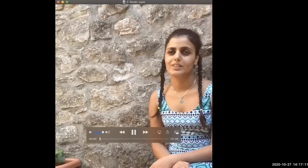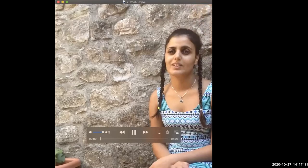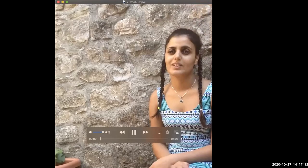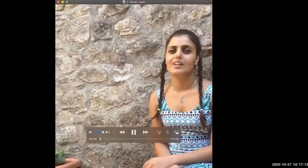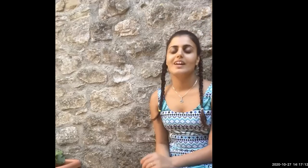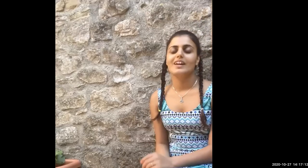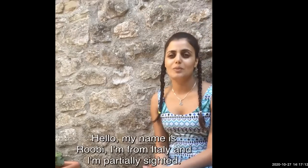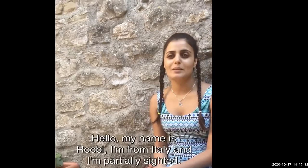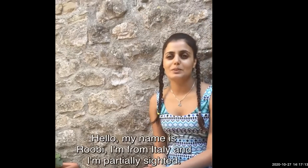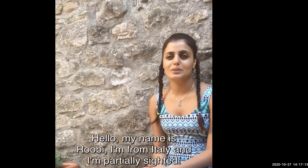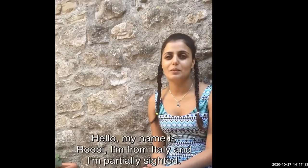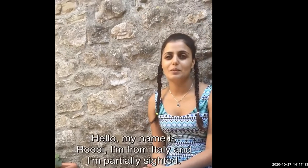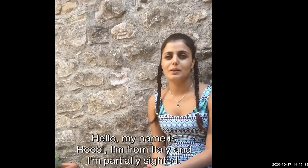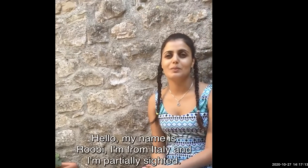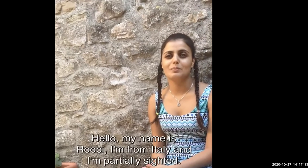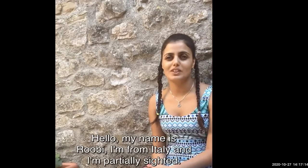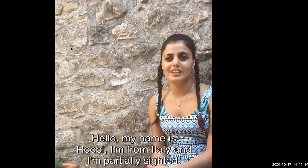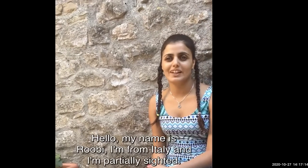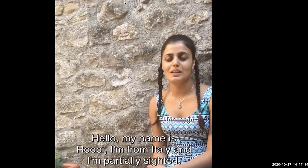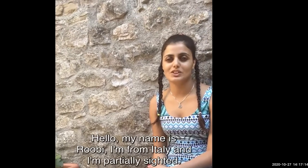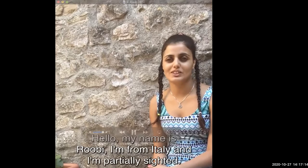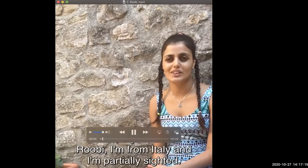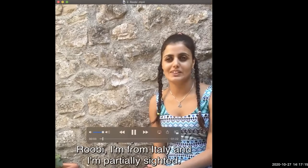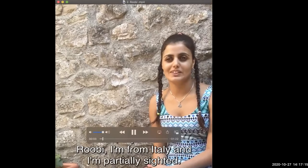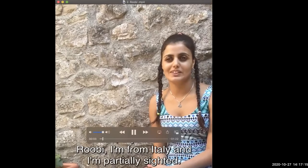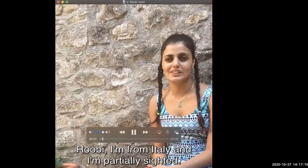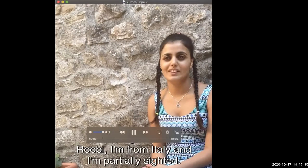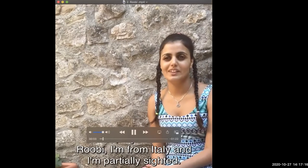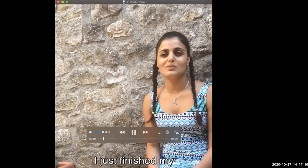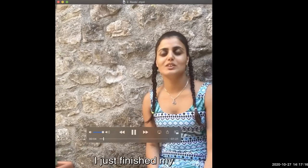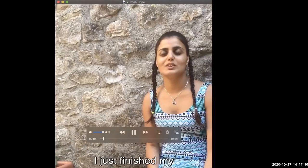Hello my name is Roobi i'm from Italy and I'm partially sighted I just finished my last